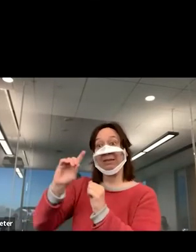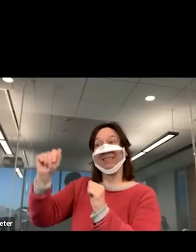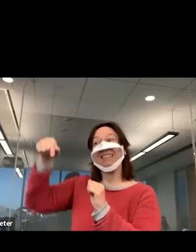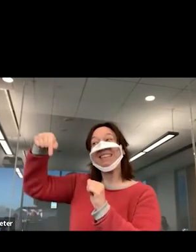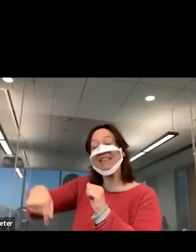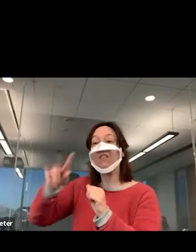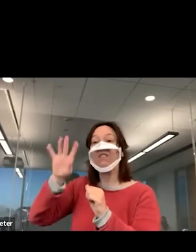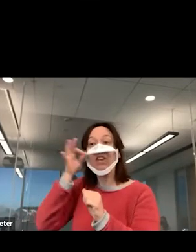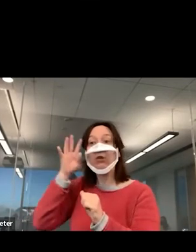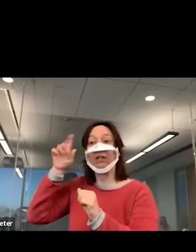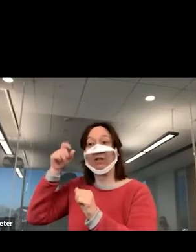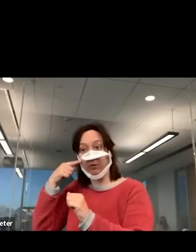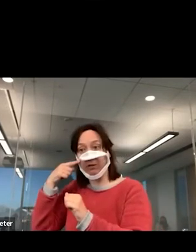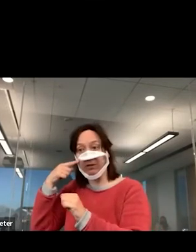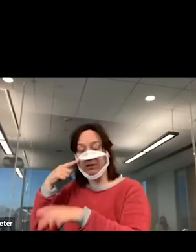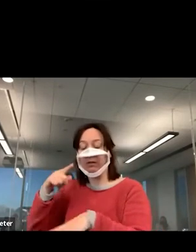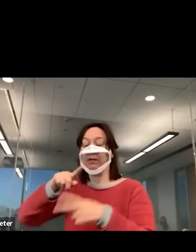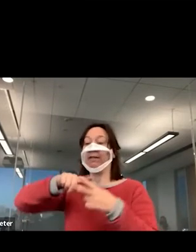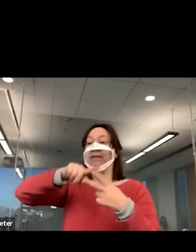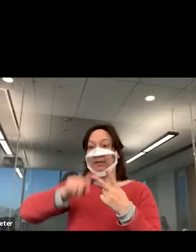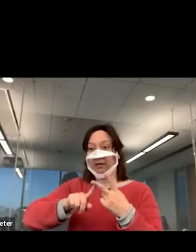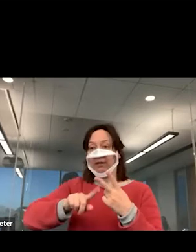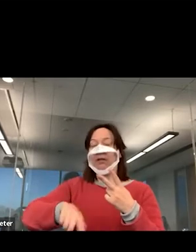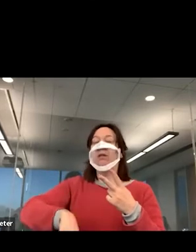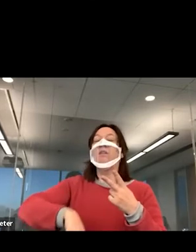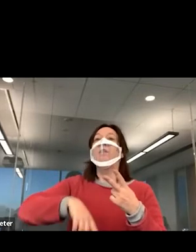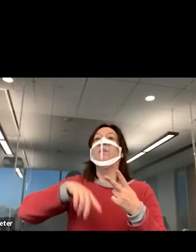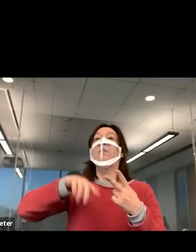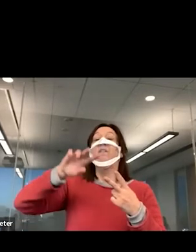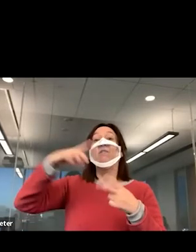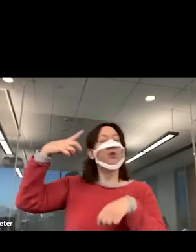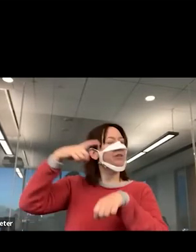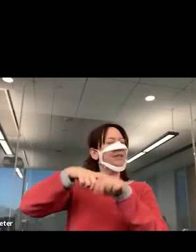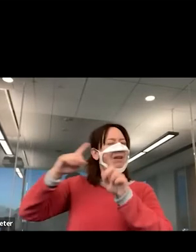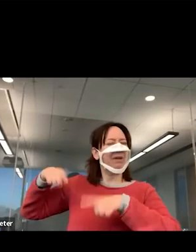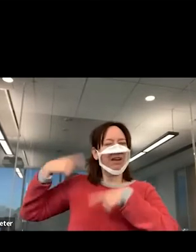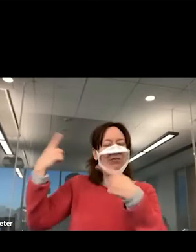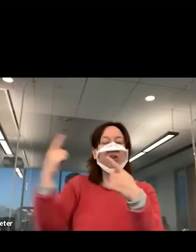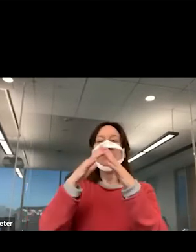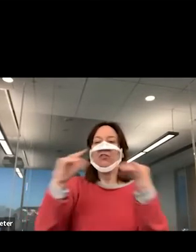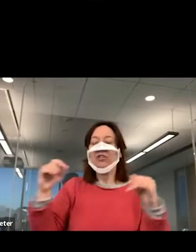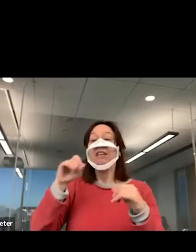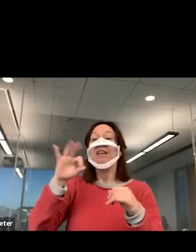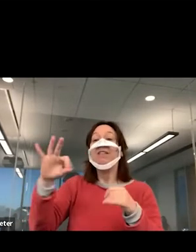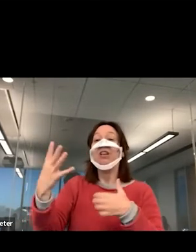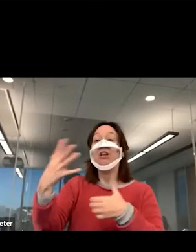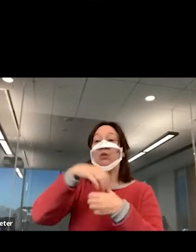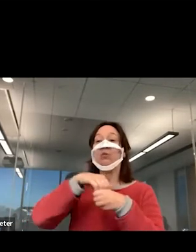in creating for the first time ever believe it or not a diversity and inclusion office housed